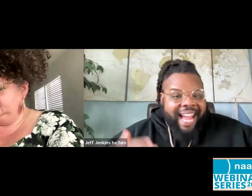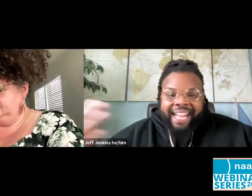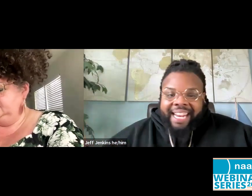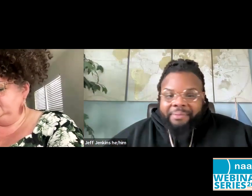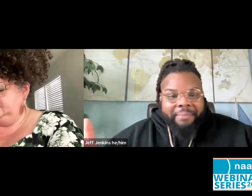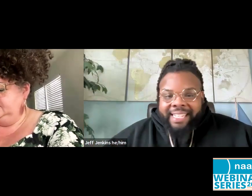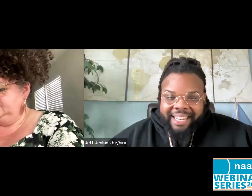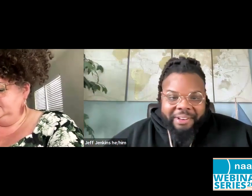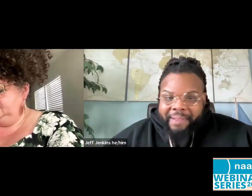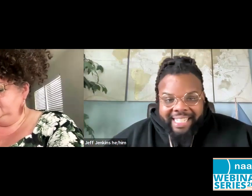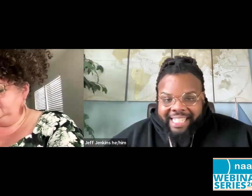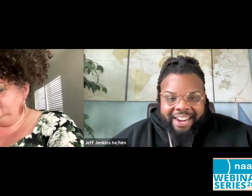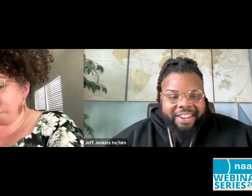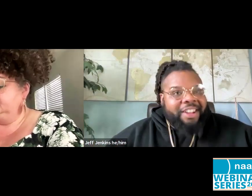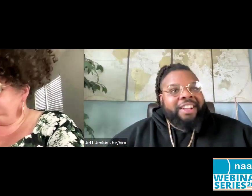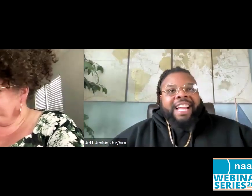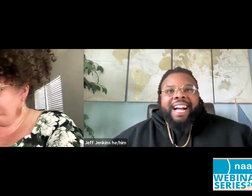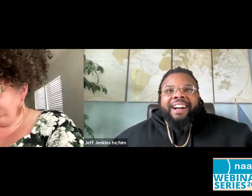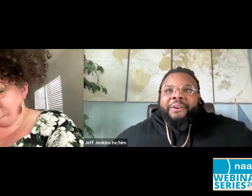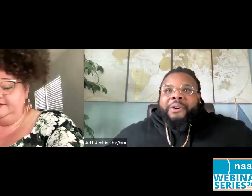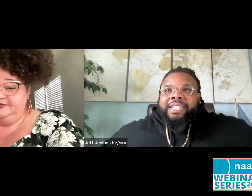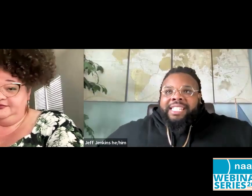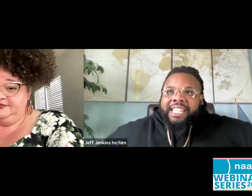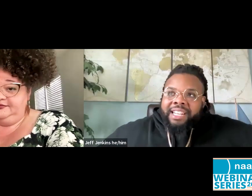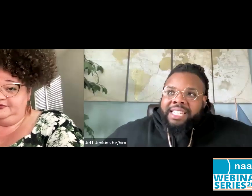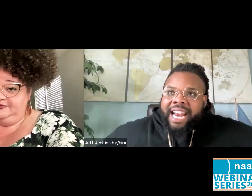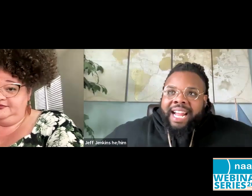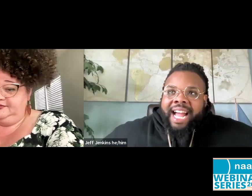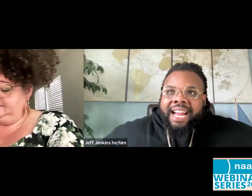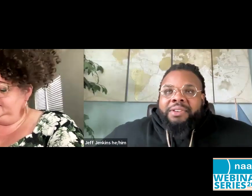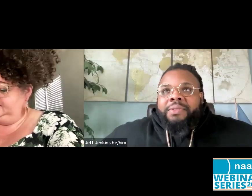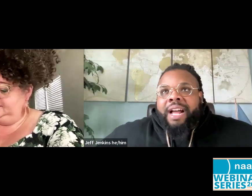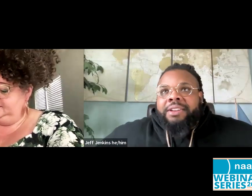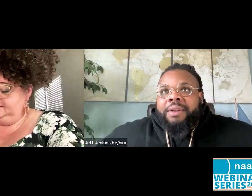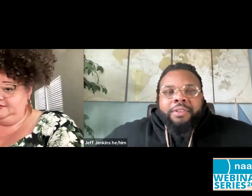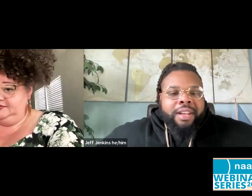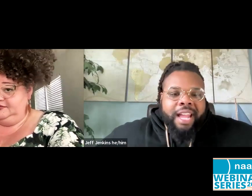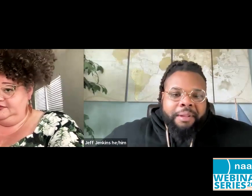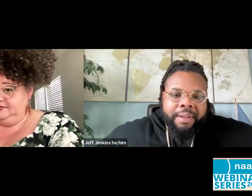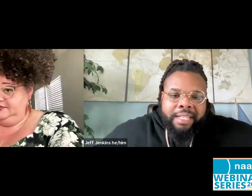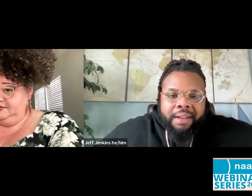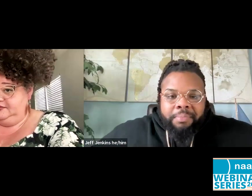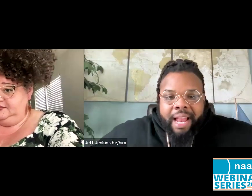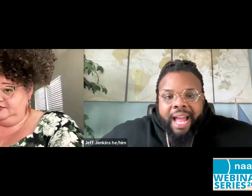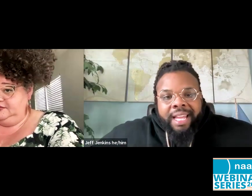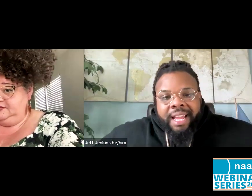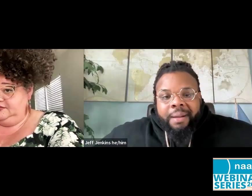I'm like sitting on a plastic chair, you know, or just the looks that I got. I knew I knew they were going to look at me because I was black.